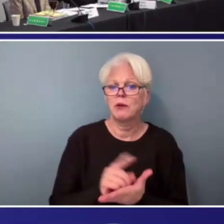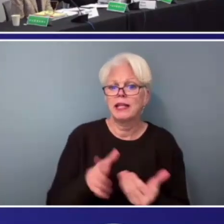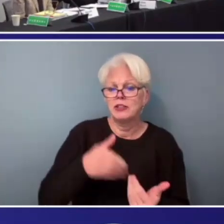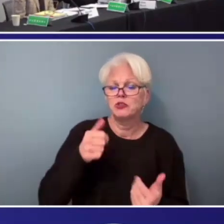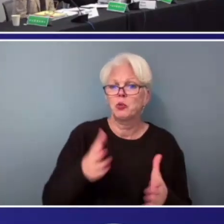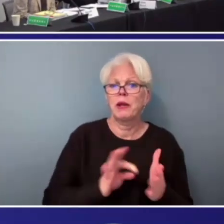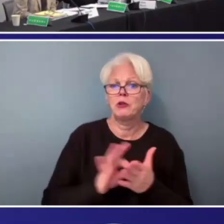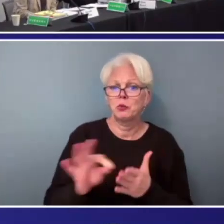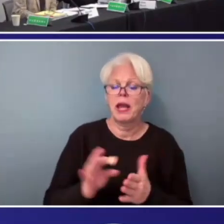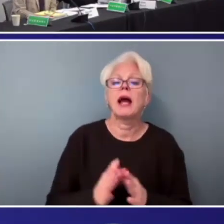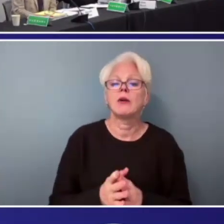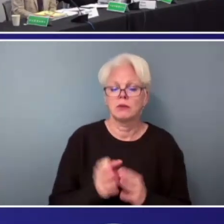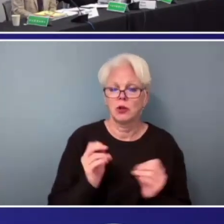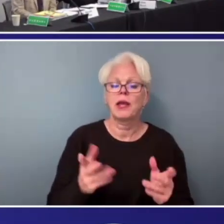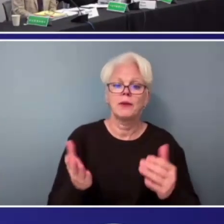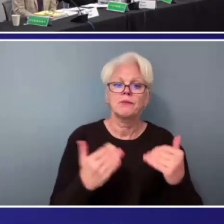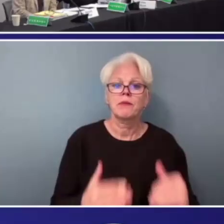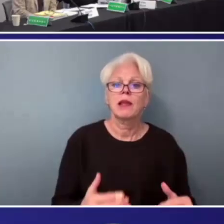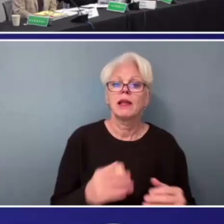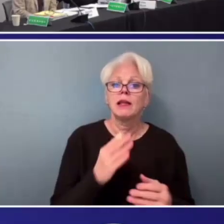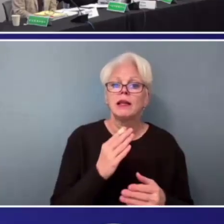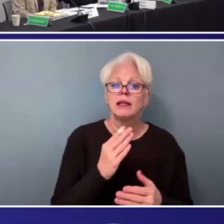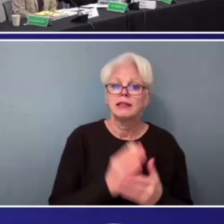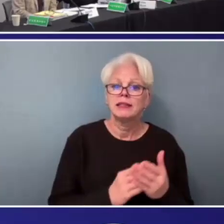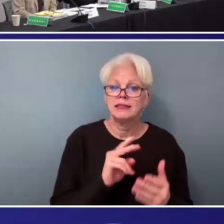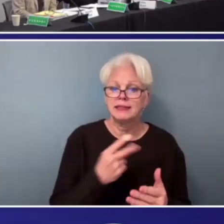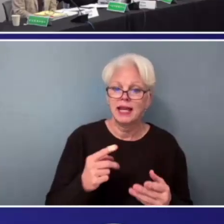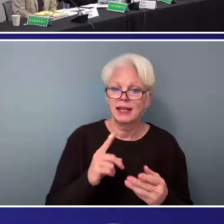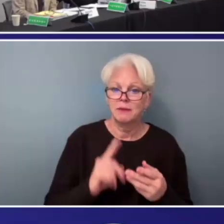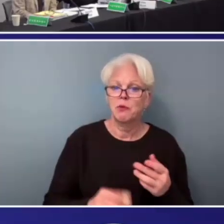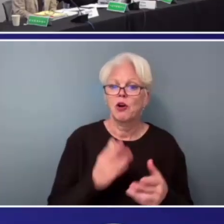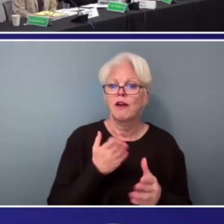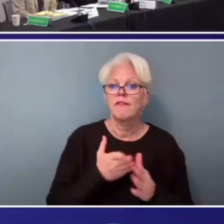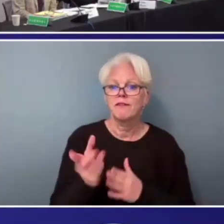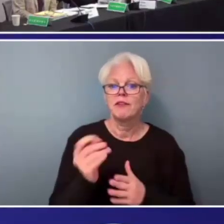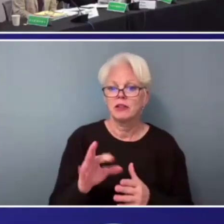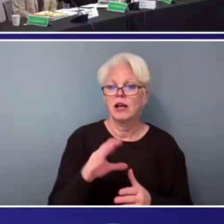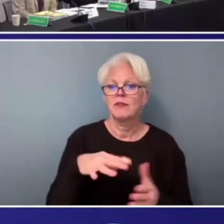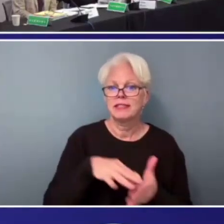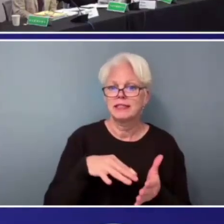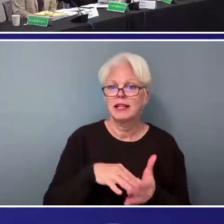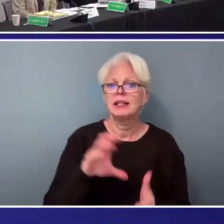The second part is the field of study. That's where you get into the CIP codes, which I understand Jeff is going to explain